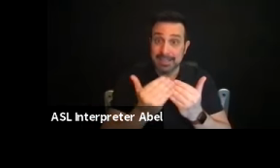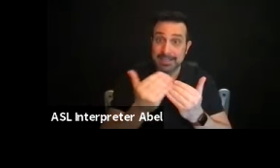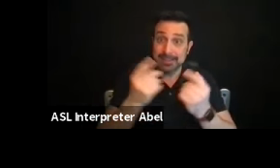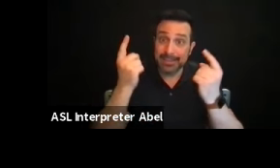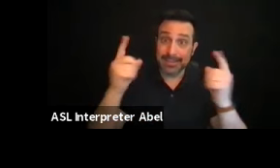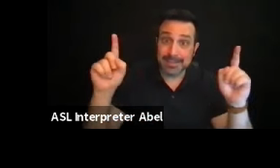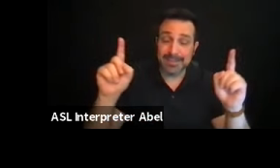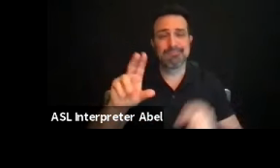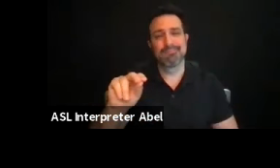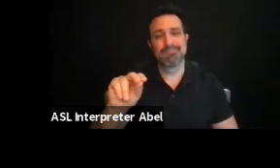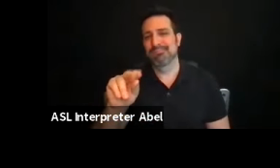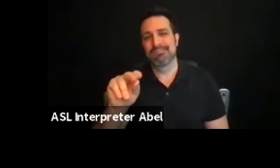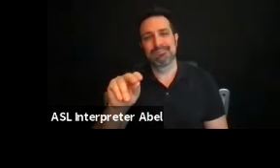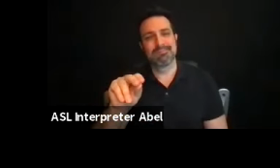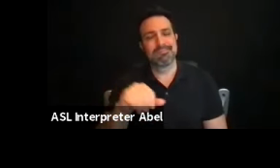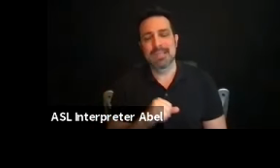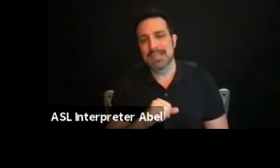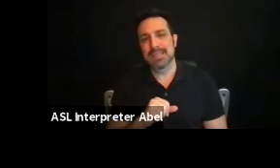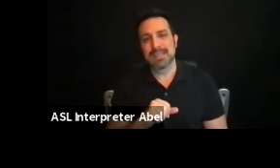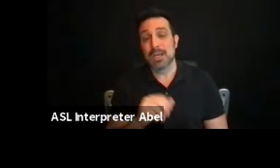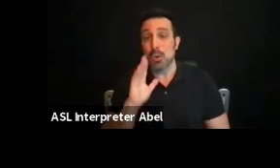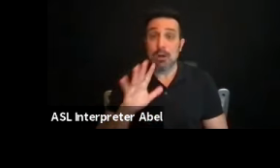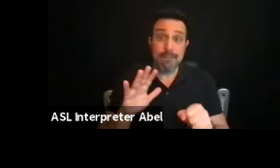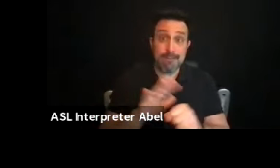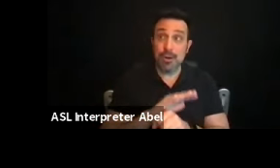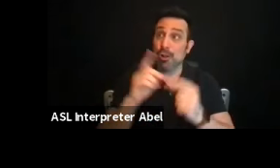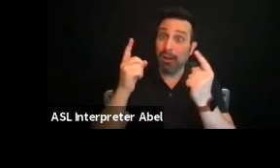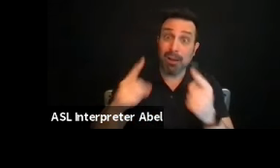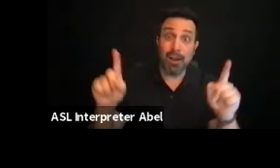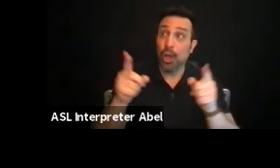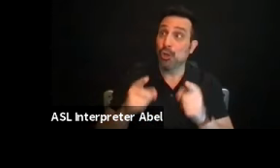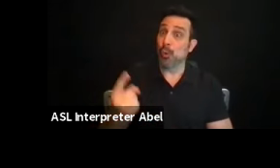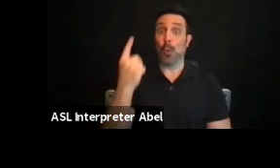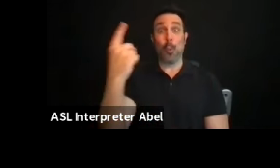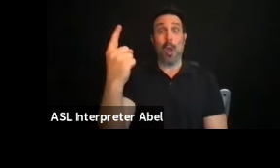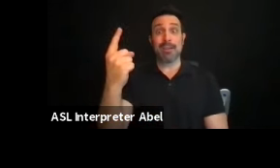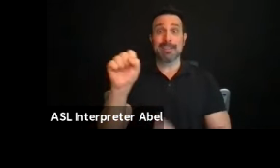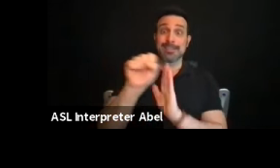with you. The ACLU of Oregon values and legislative priorities which I have described would not be easy to achieve